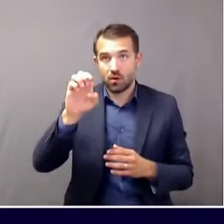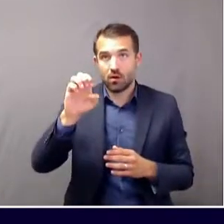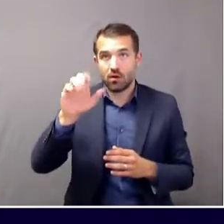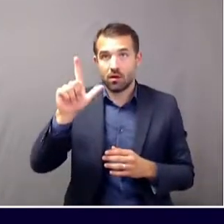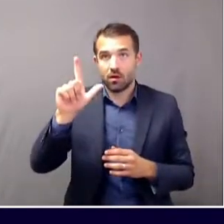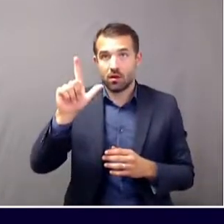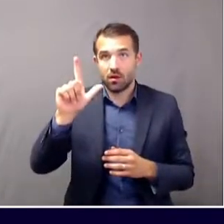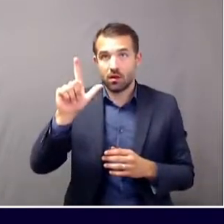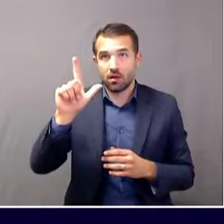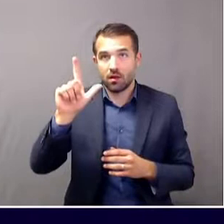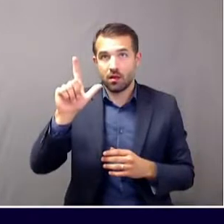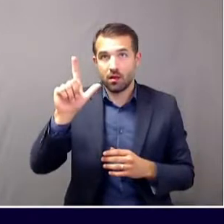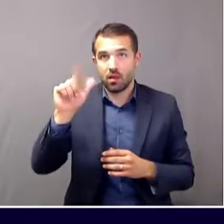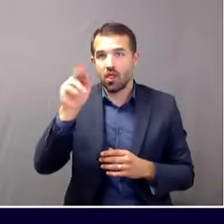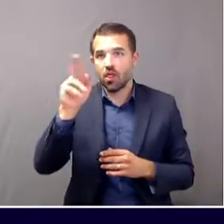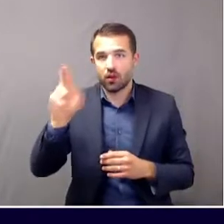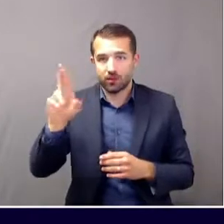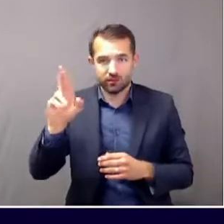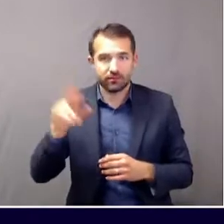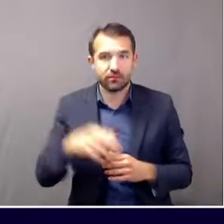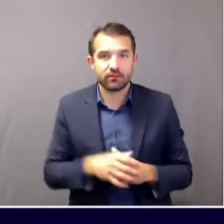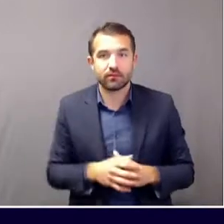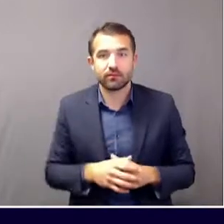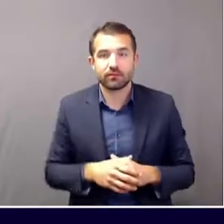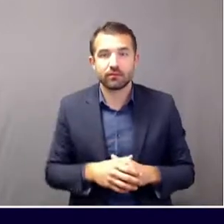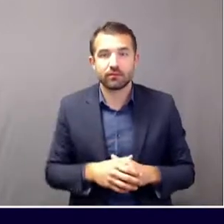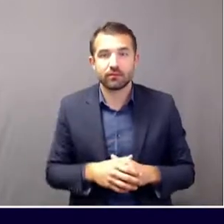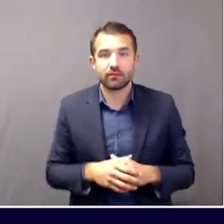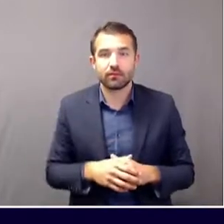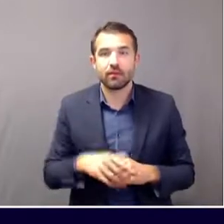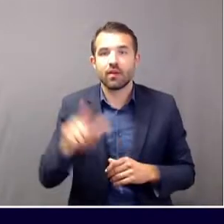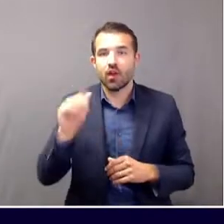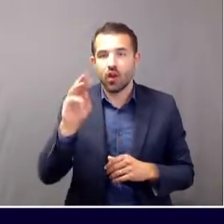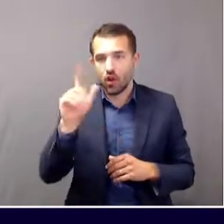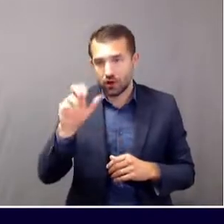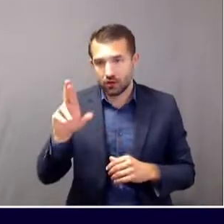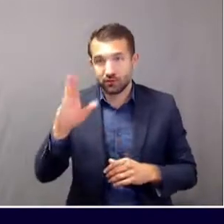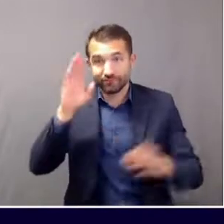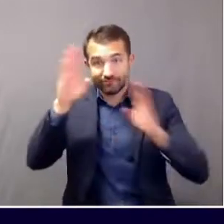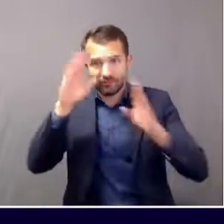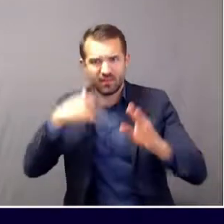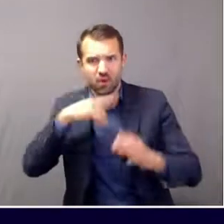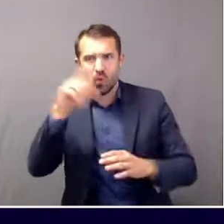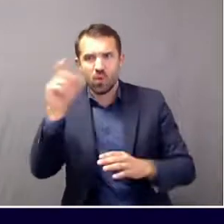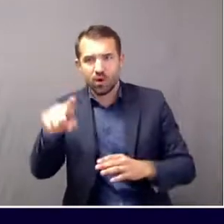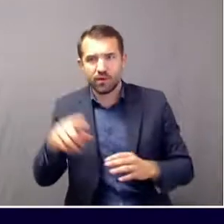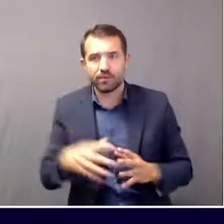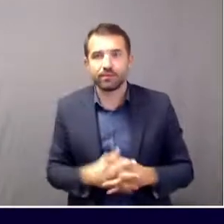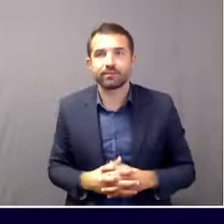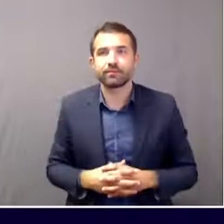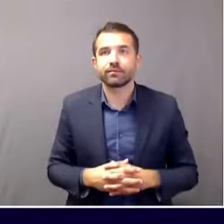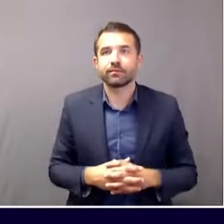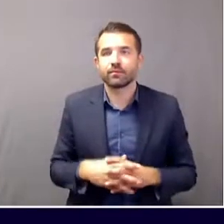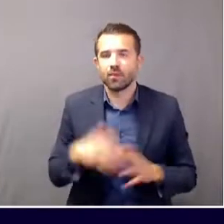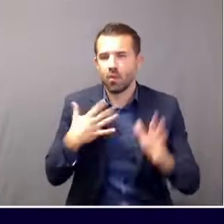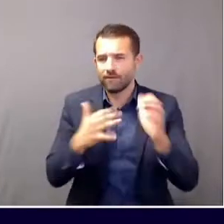I'm yes my doctor so I have a